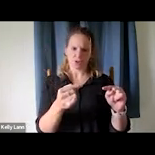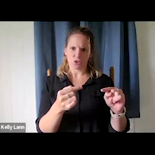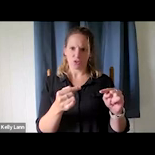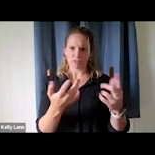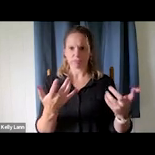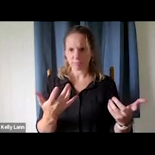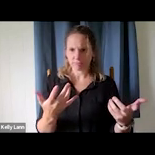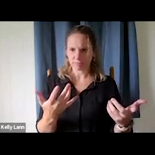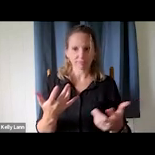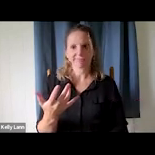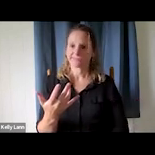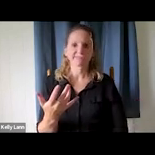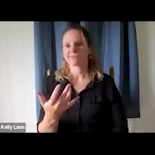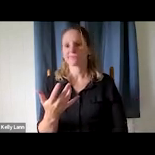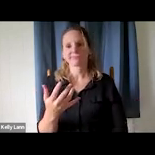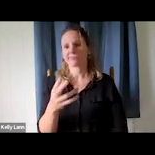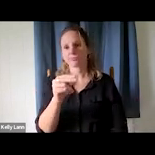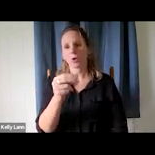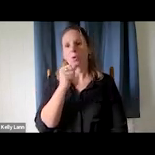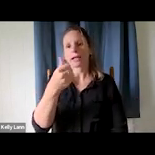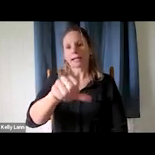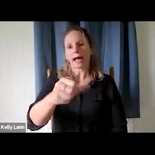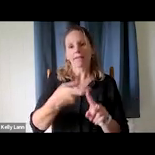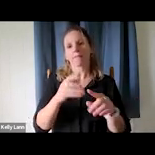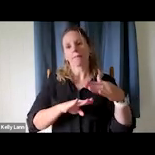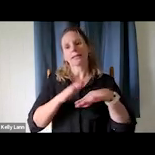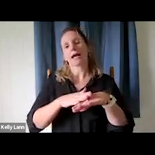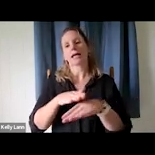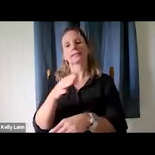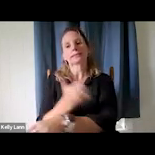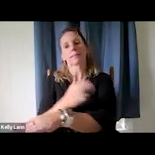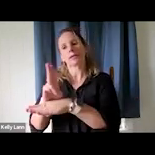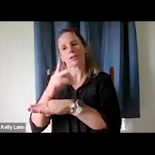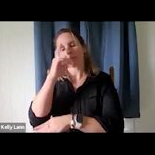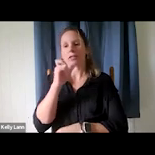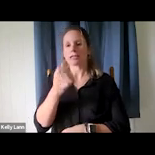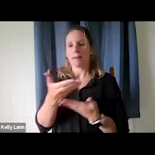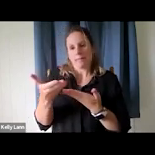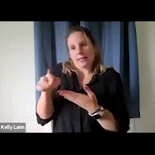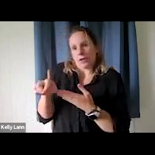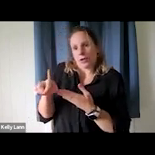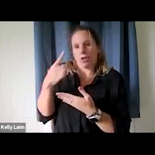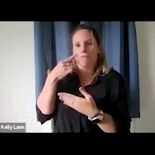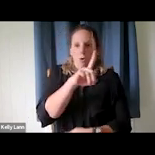And the answer is no, they would not be denied on the basis of substance use because it would not be material to the disability that remains.